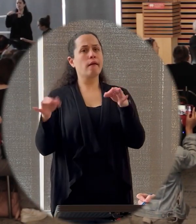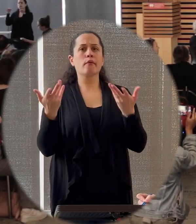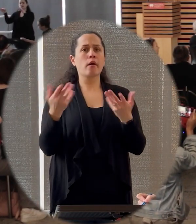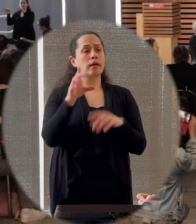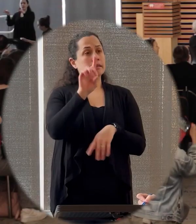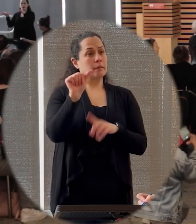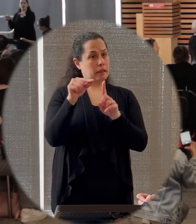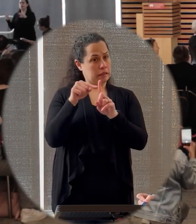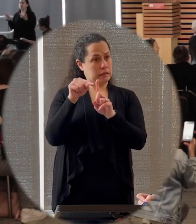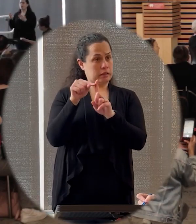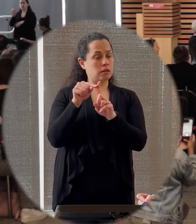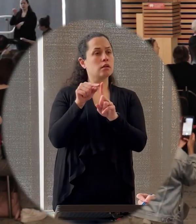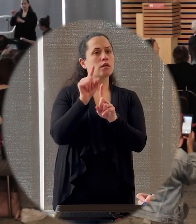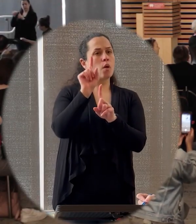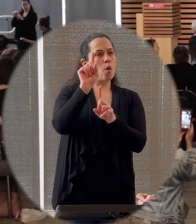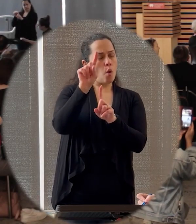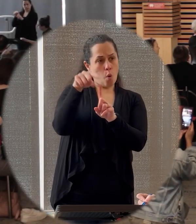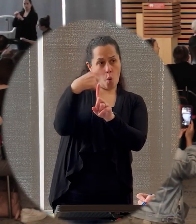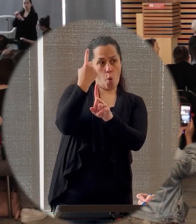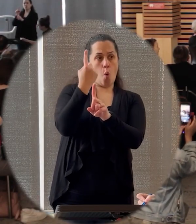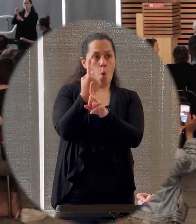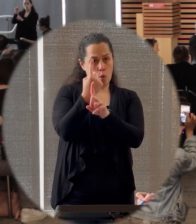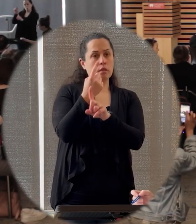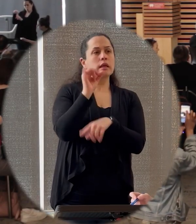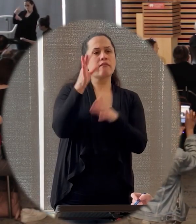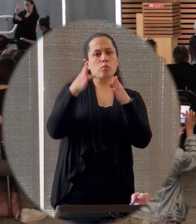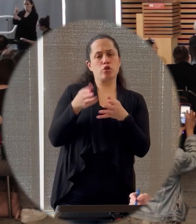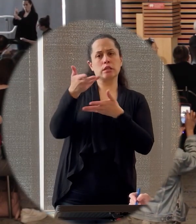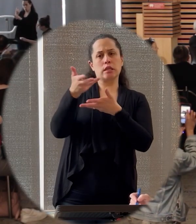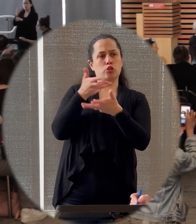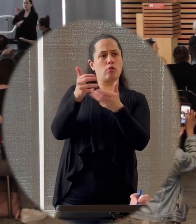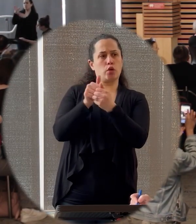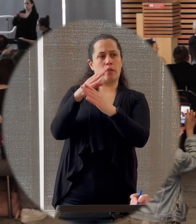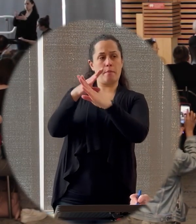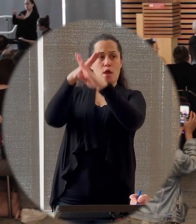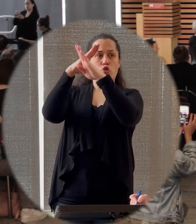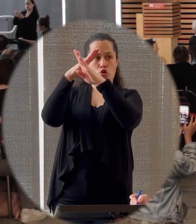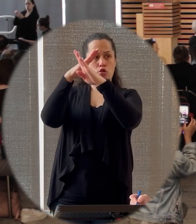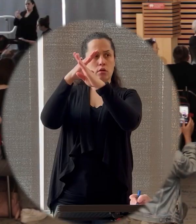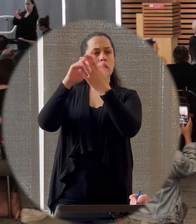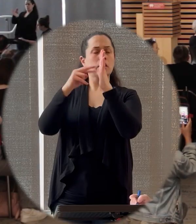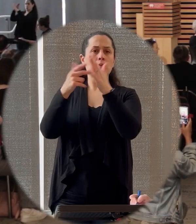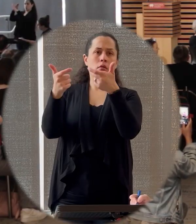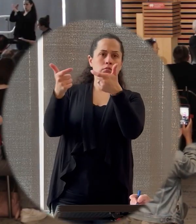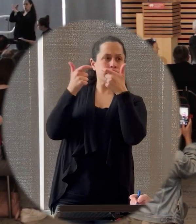that exists only in interaction with a barrier that hinders someone's full and